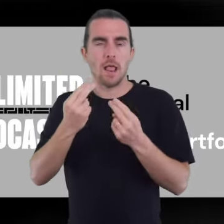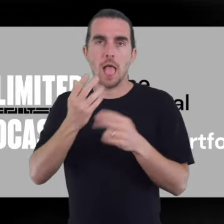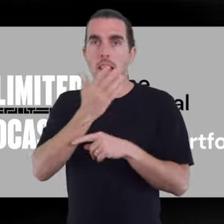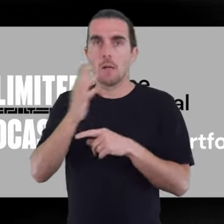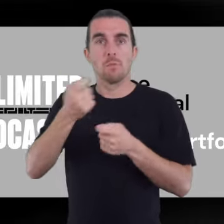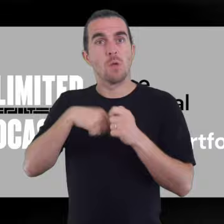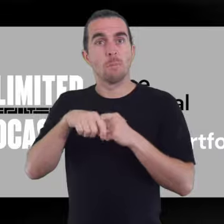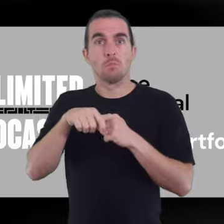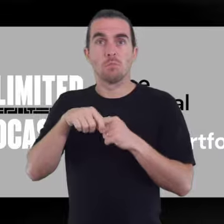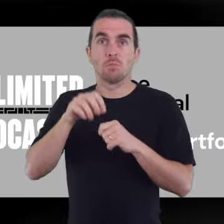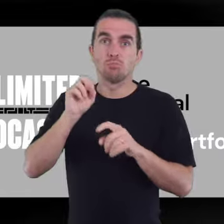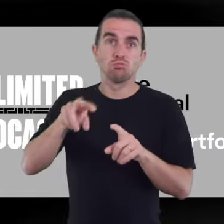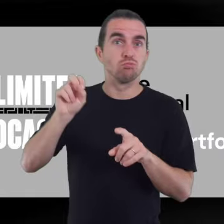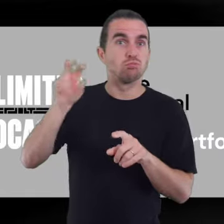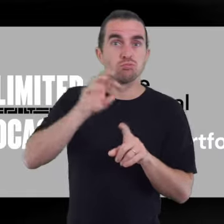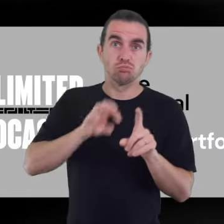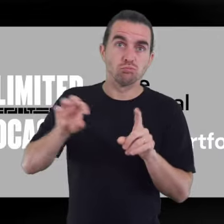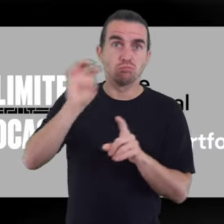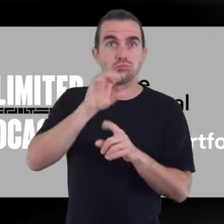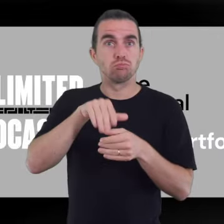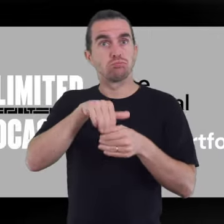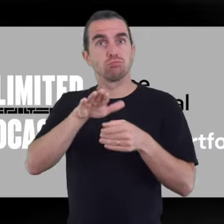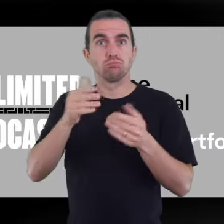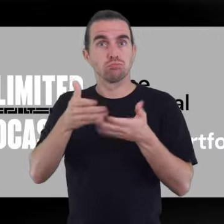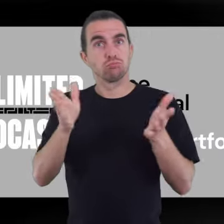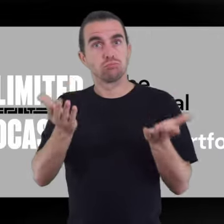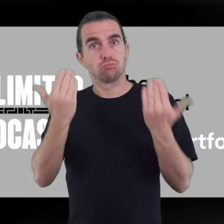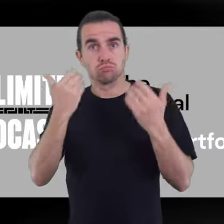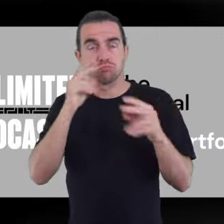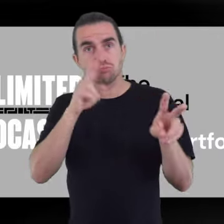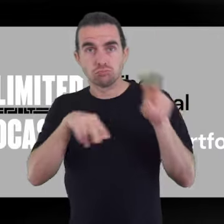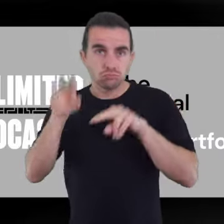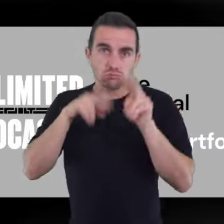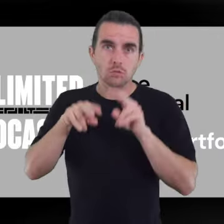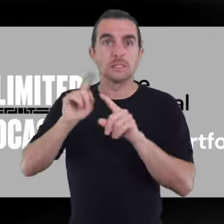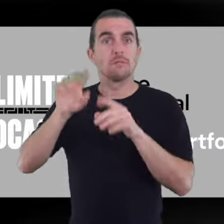in different locations, whether that's alongside existing zine libraries in different places,